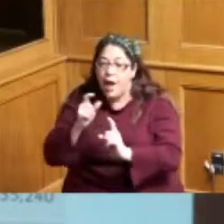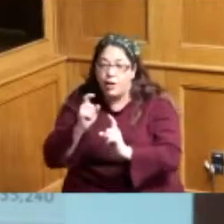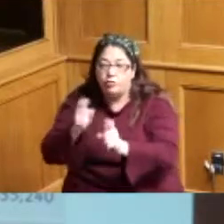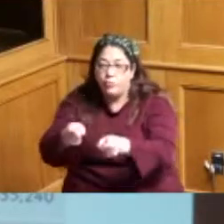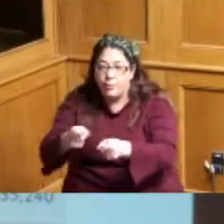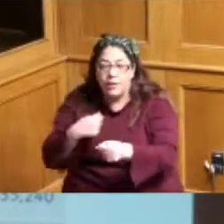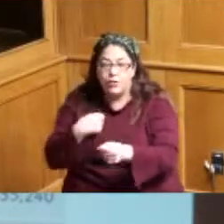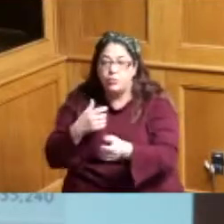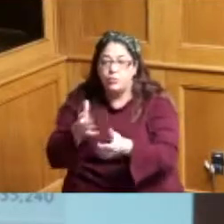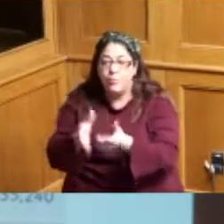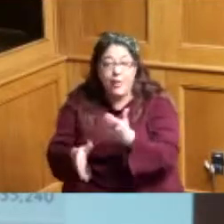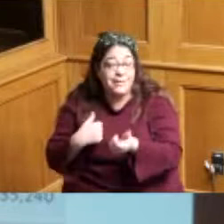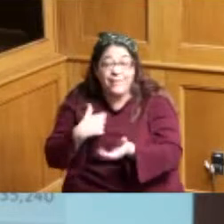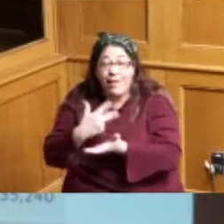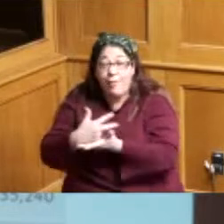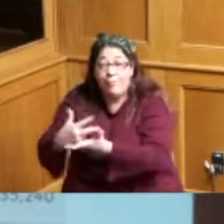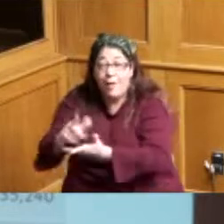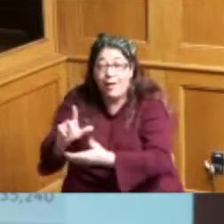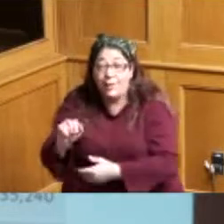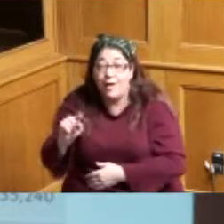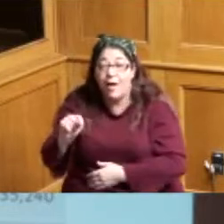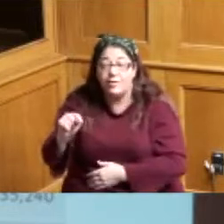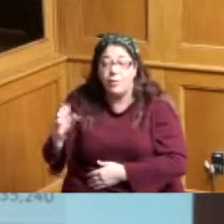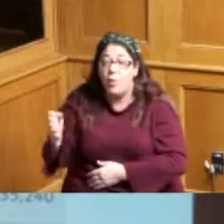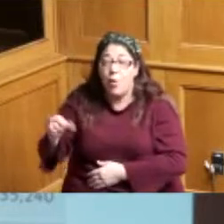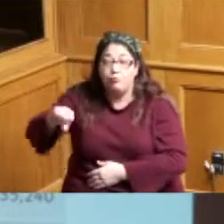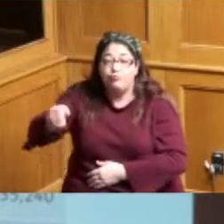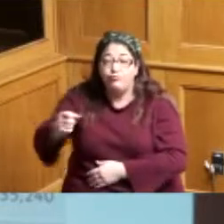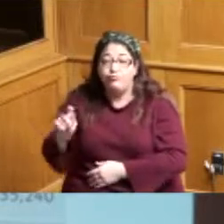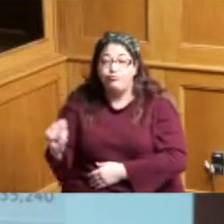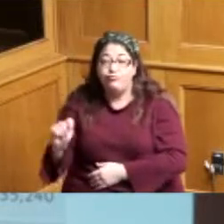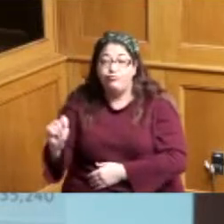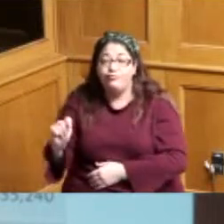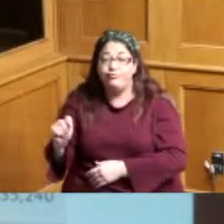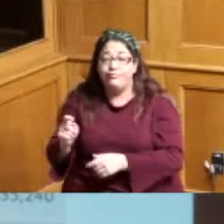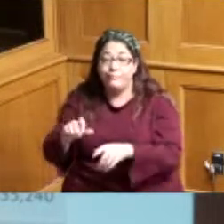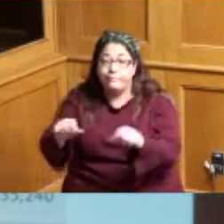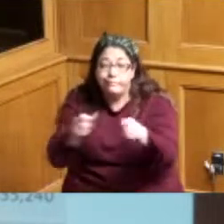be parking lots they don't can if they don't have any bathrooms or toilets or anything they